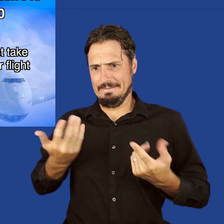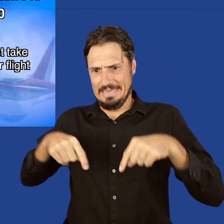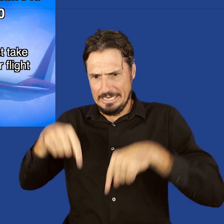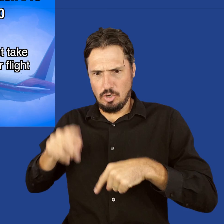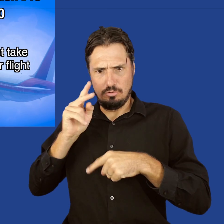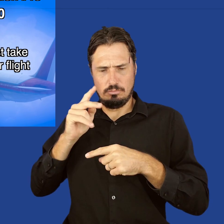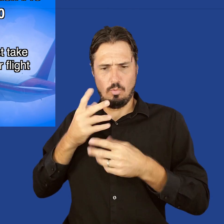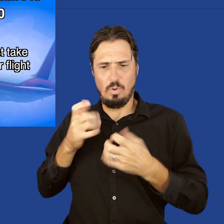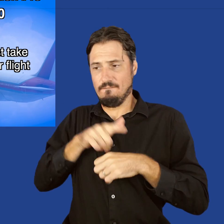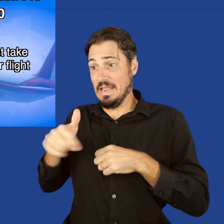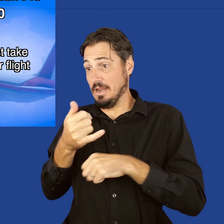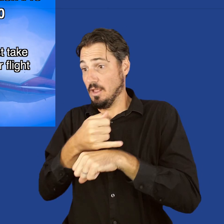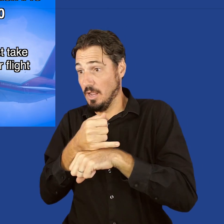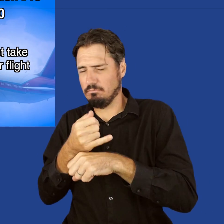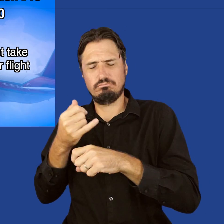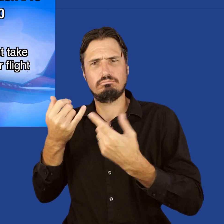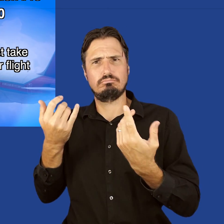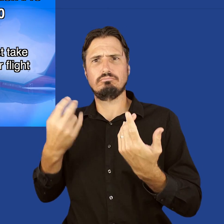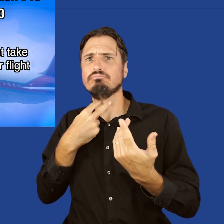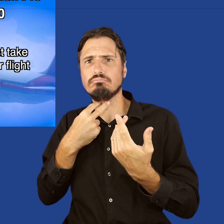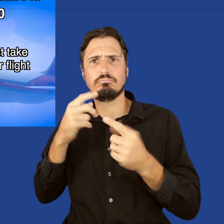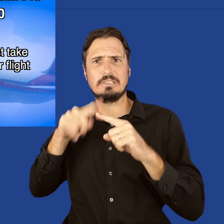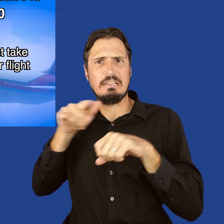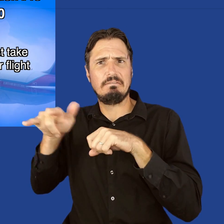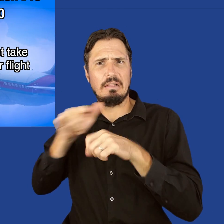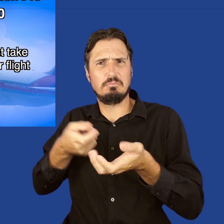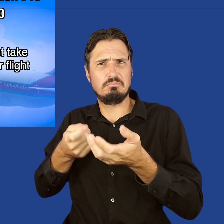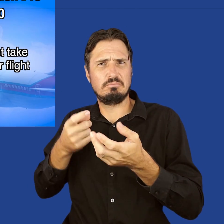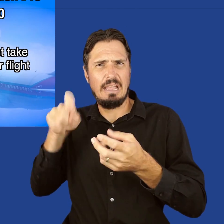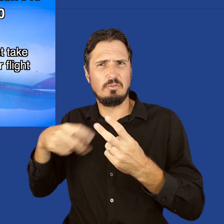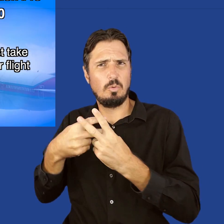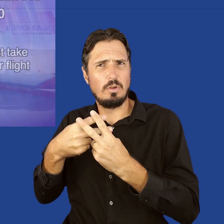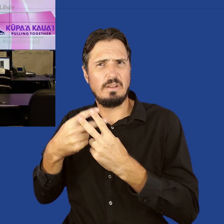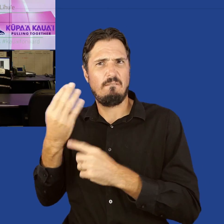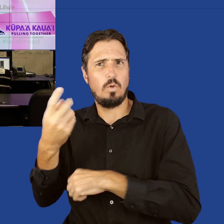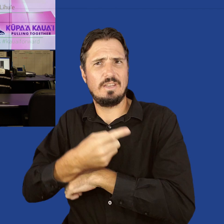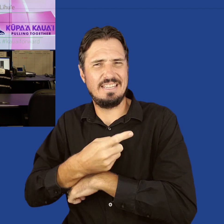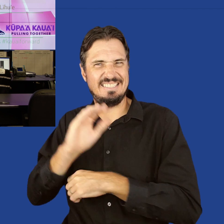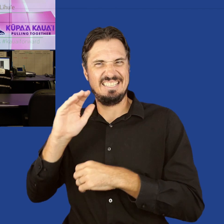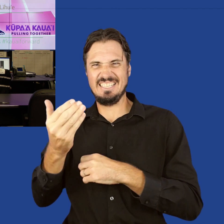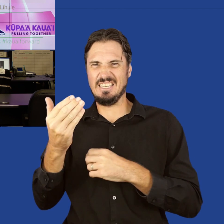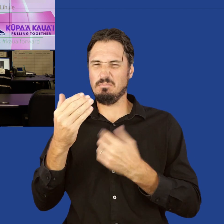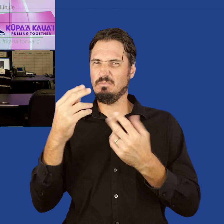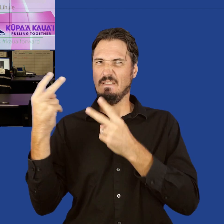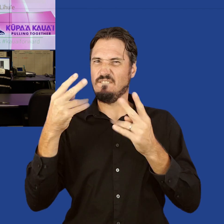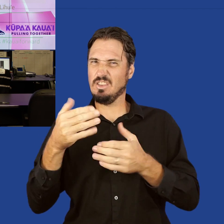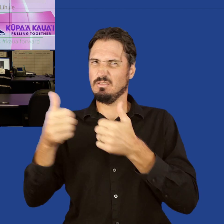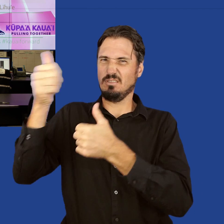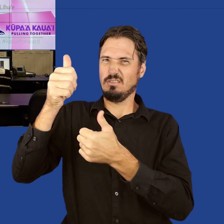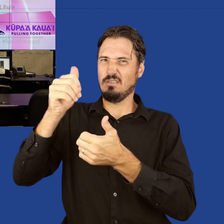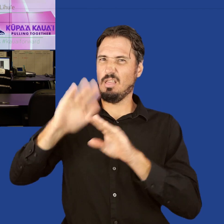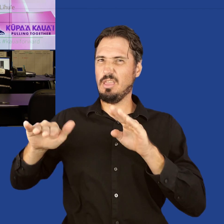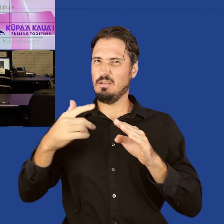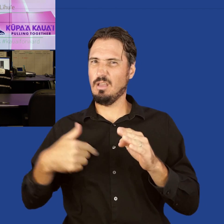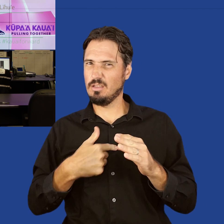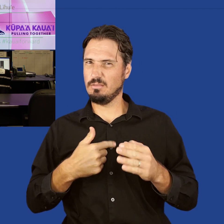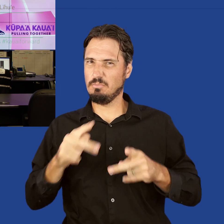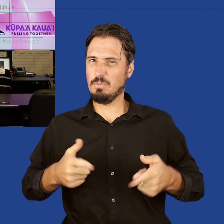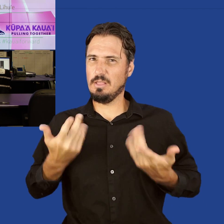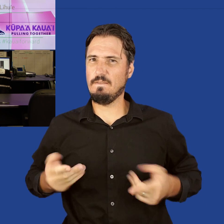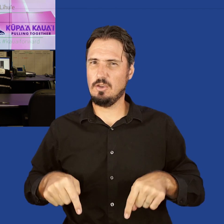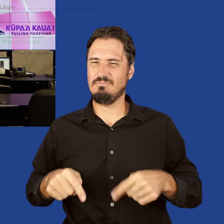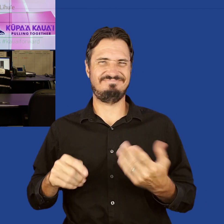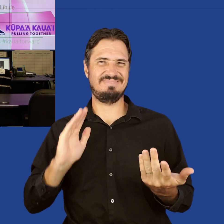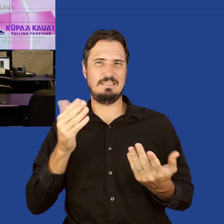their 14-day mandatory quarantine, appearing to prioritize our visitors first. Last week Thursday, September 24, the County of Kaua‘i sent our proposed Mayor’s Emergency